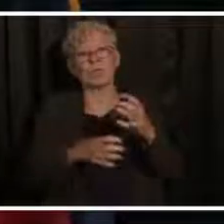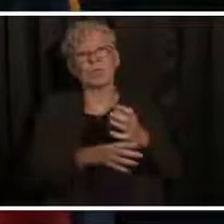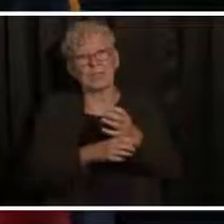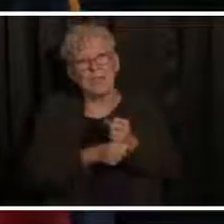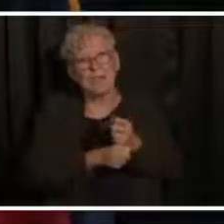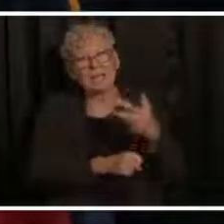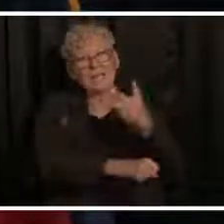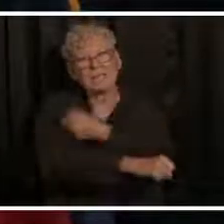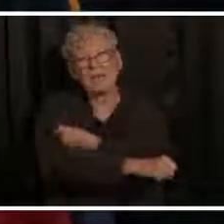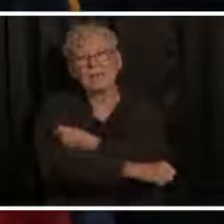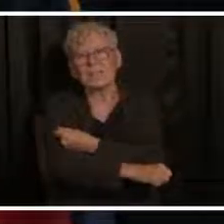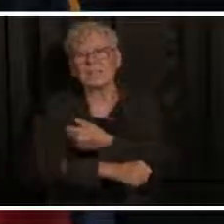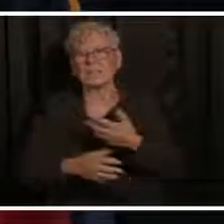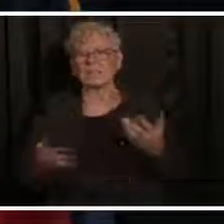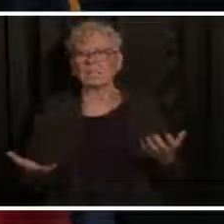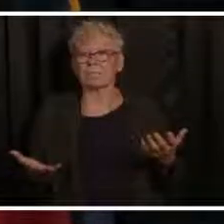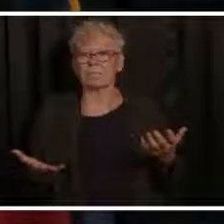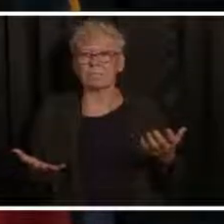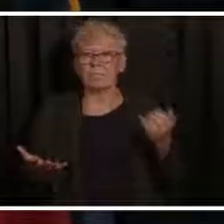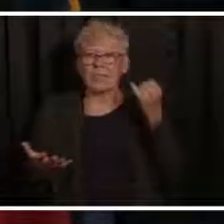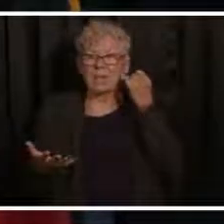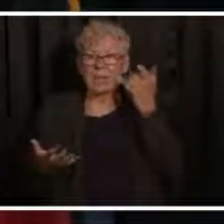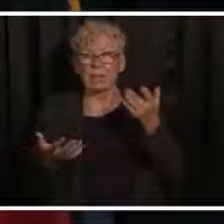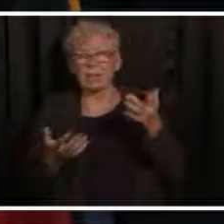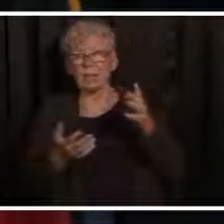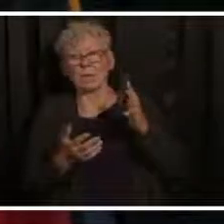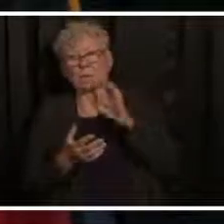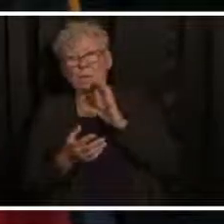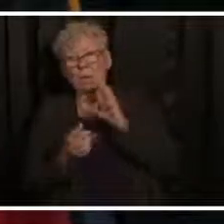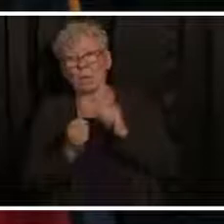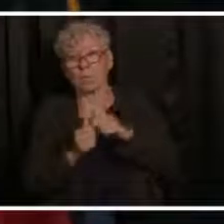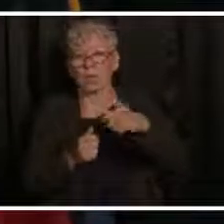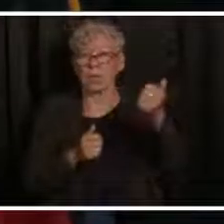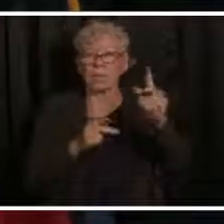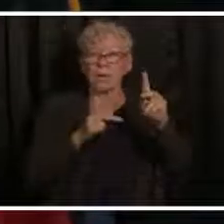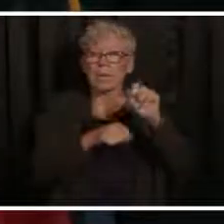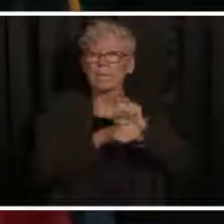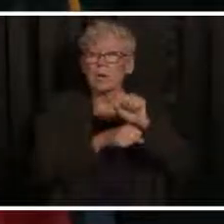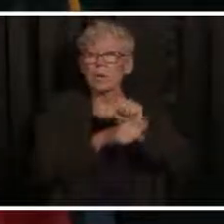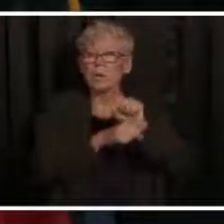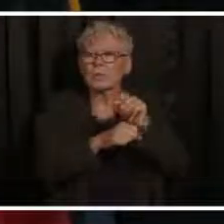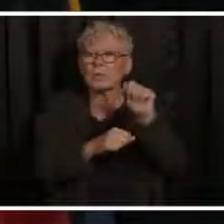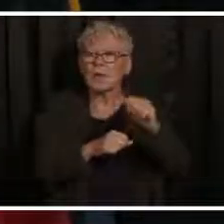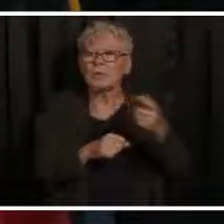do have a vaccine clinic to let them know that they get an hour off and that they'll have a bonus in their paycheck. We can